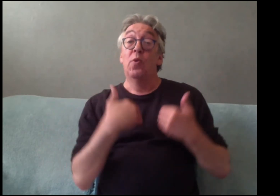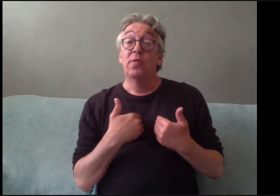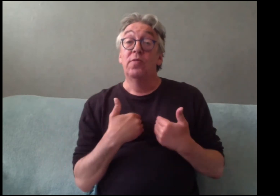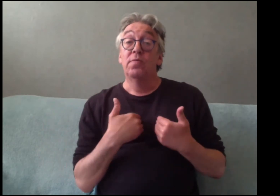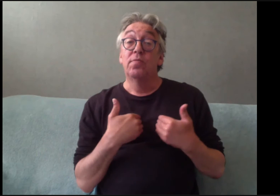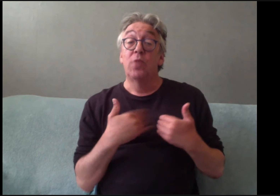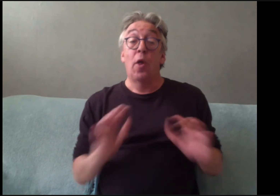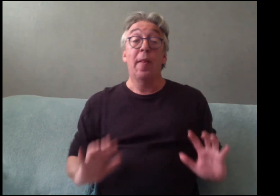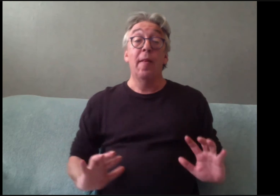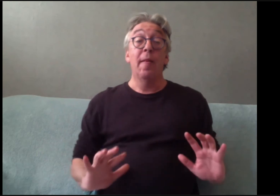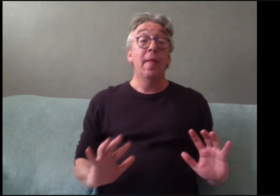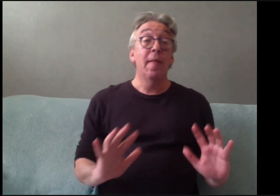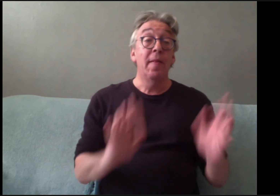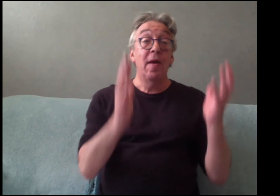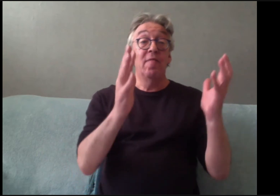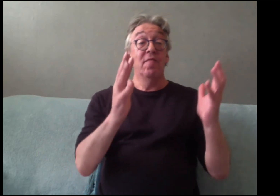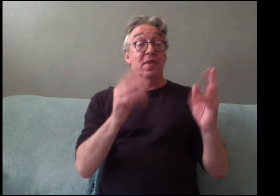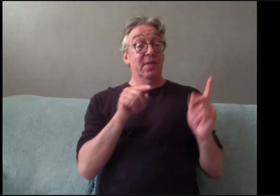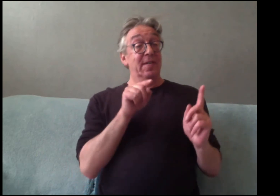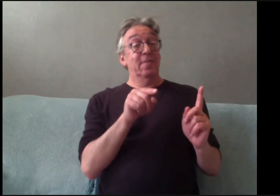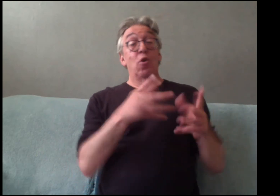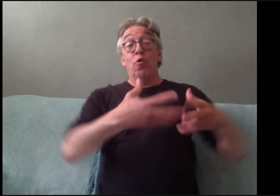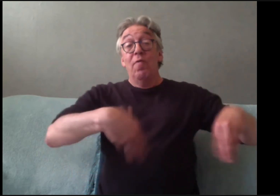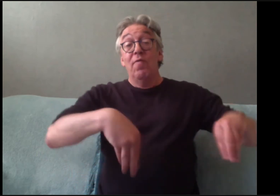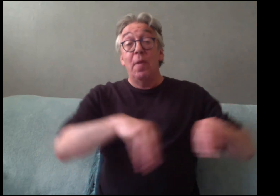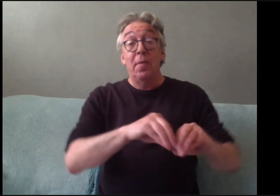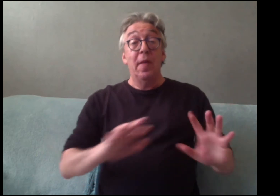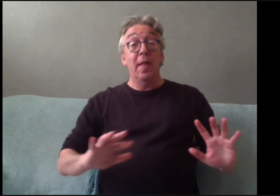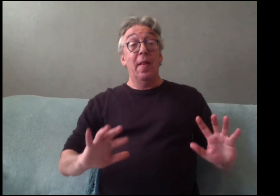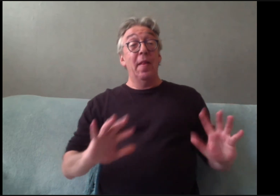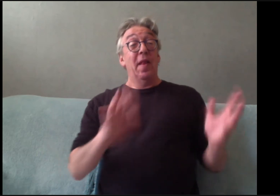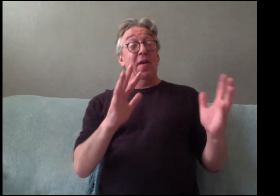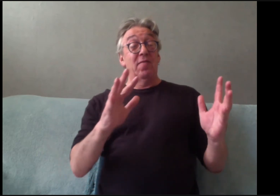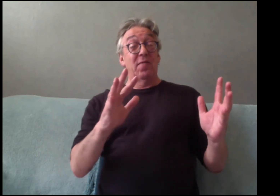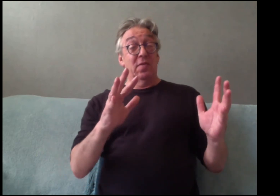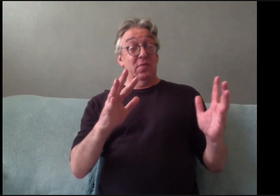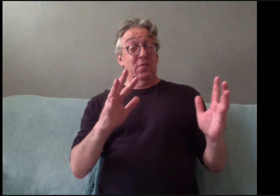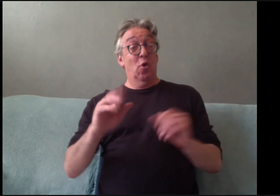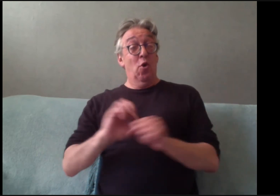As you may know autistic people are sensitive to change of routine.